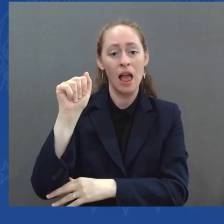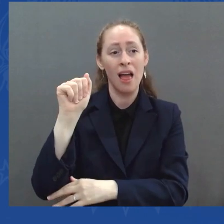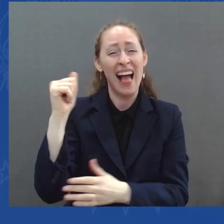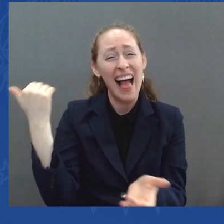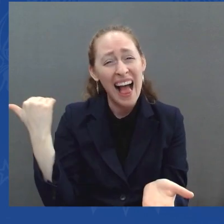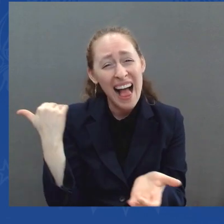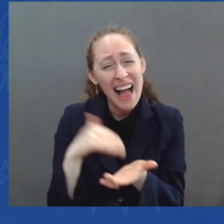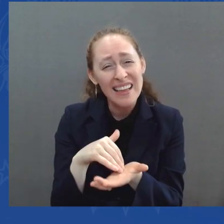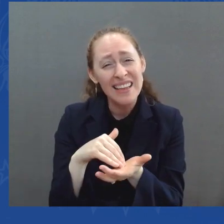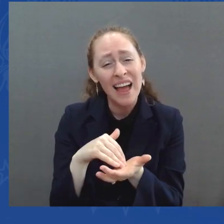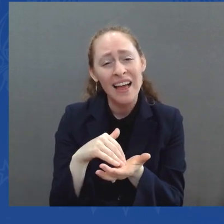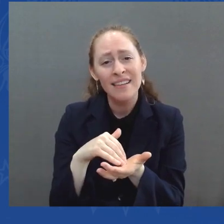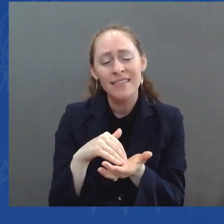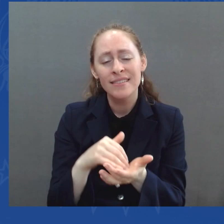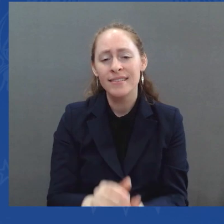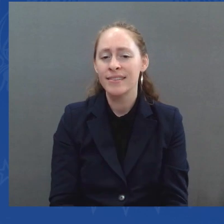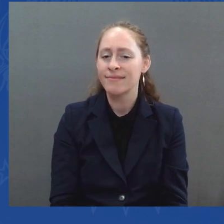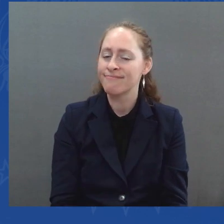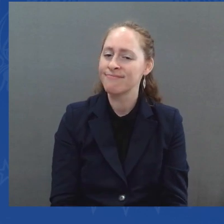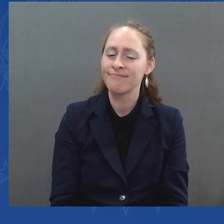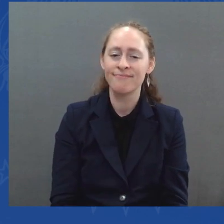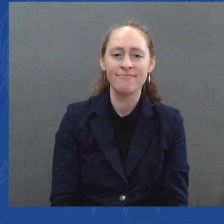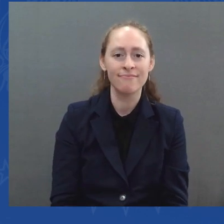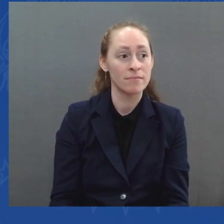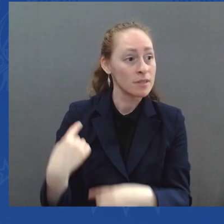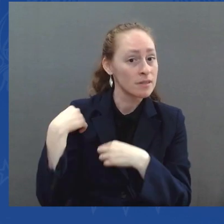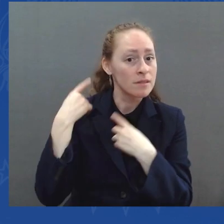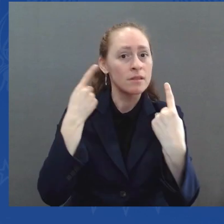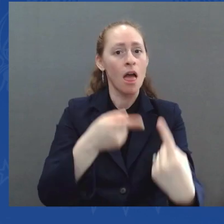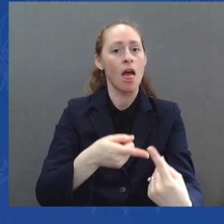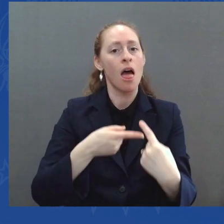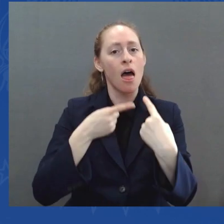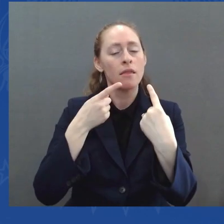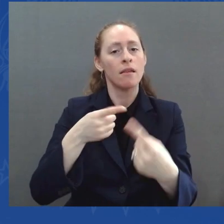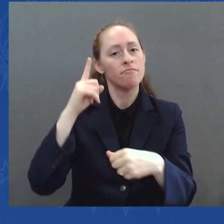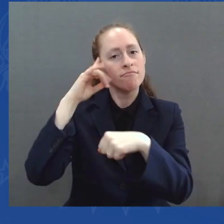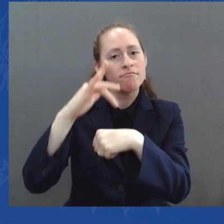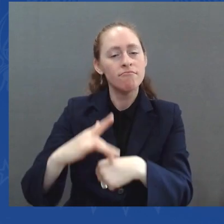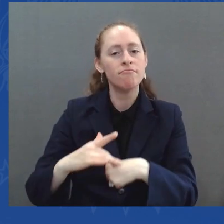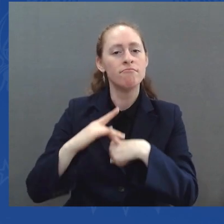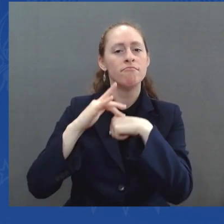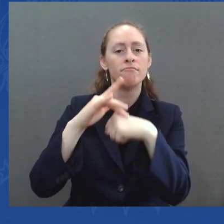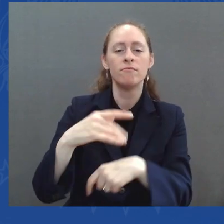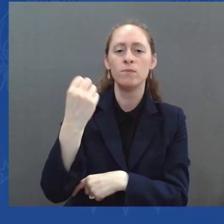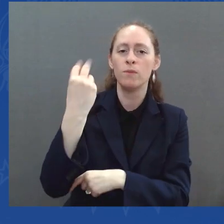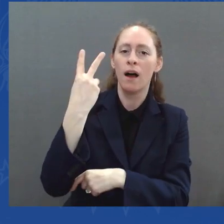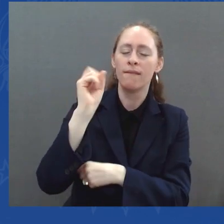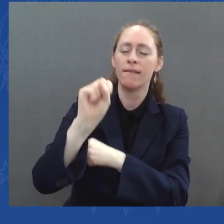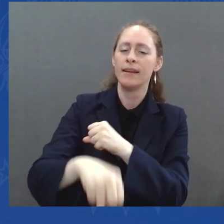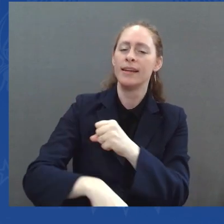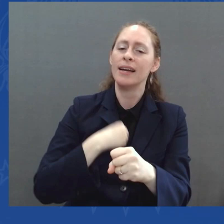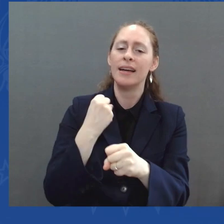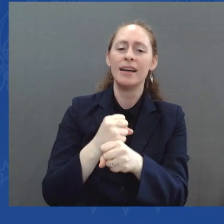Republicans must stop their attacks on this life saving law. So pay very close attention, folks,